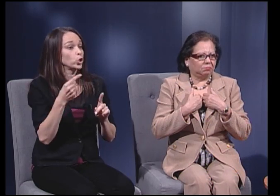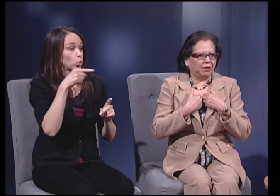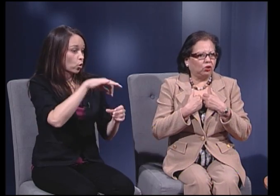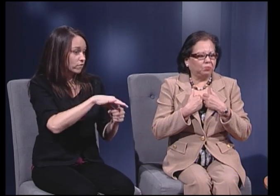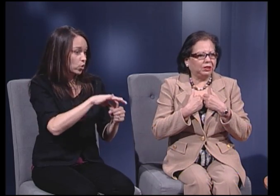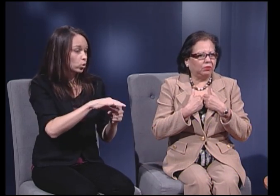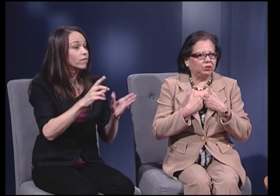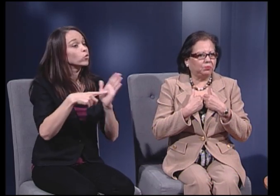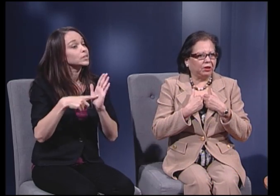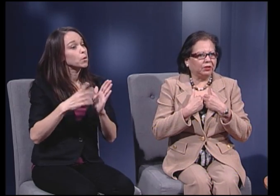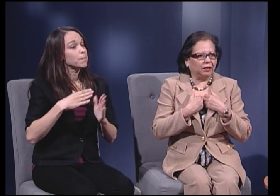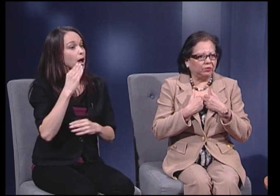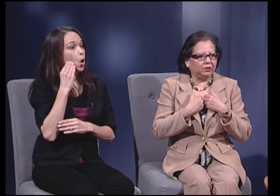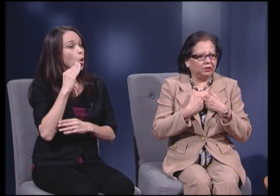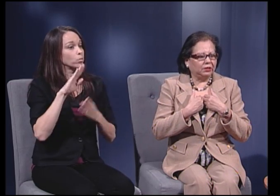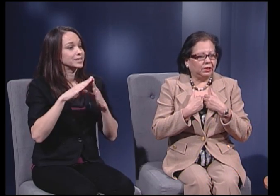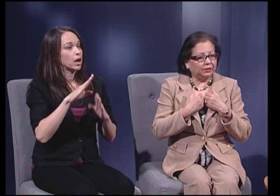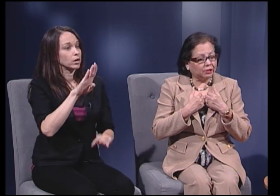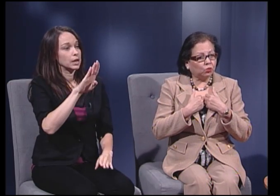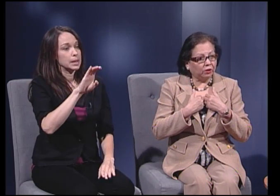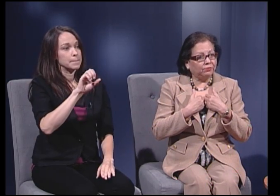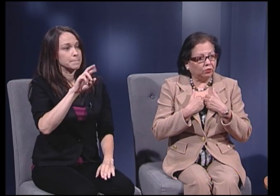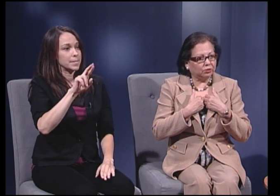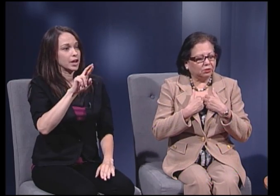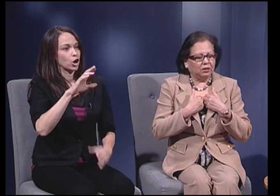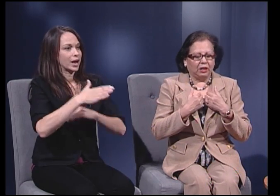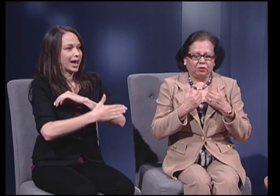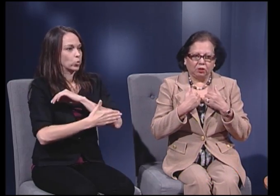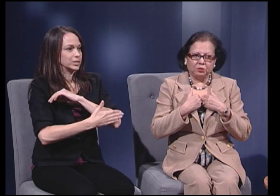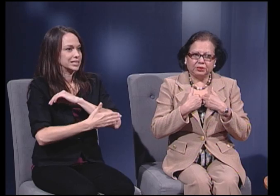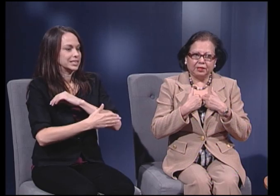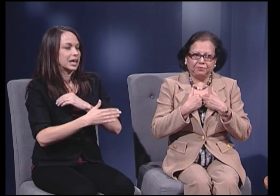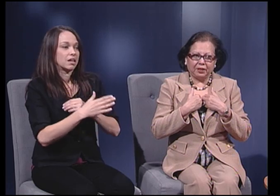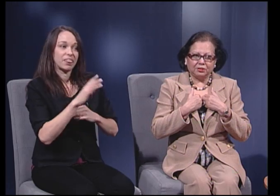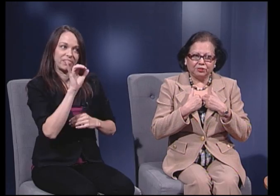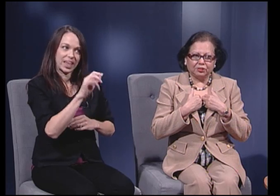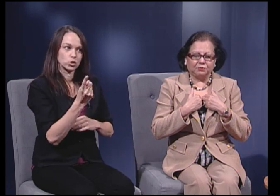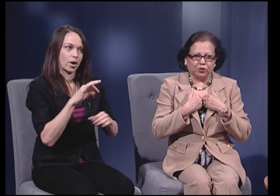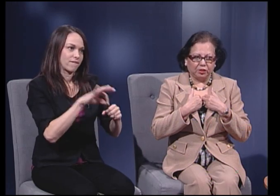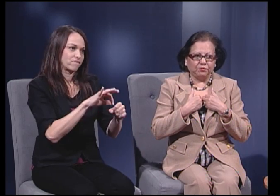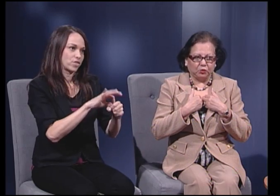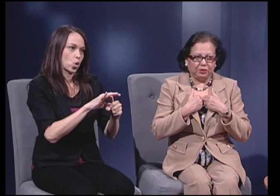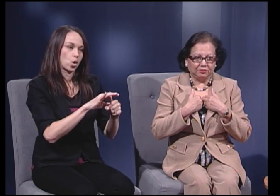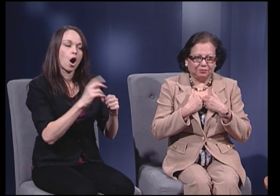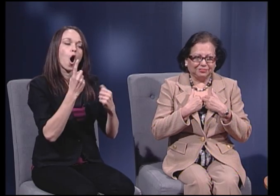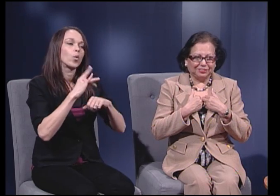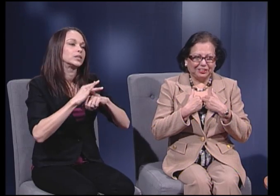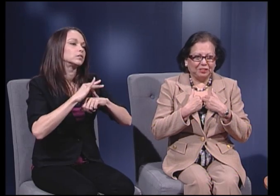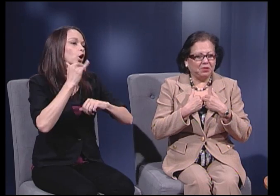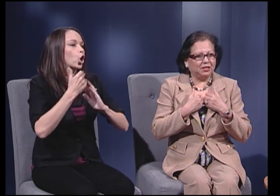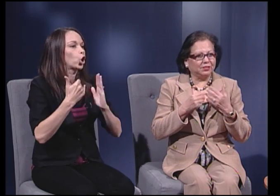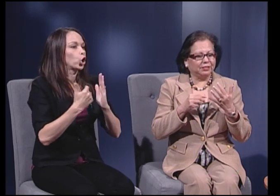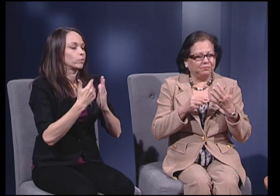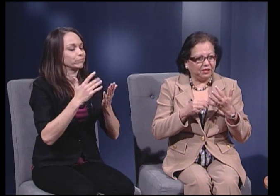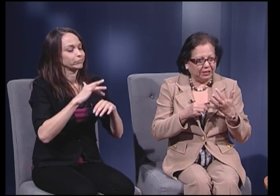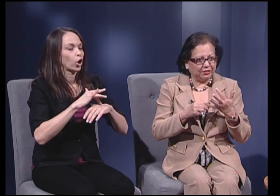my hometown is Bexar County and that's where I vote. I always take advantage of early voting, okay, because it's convenient.